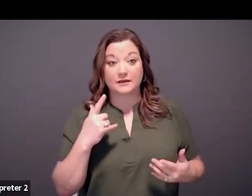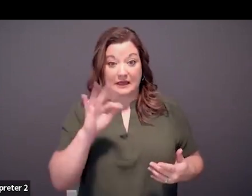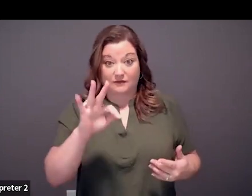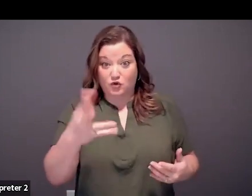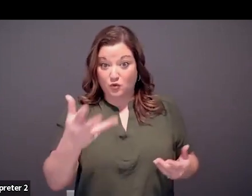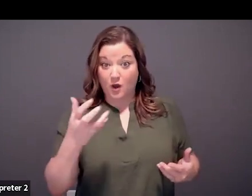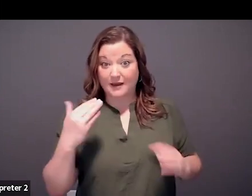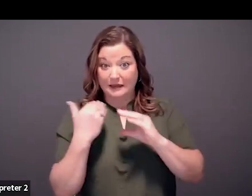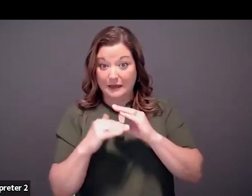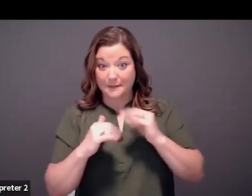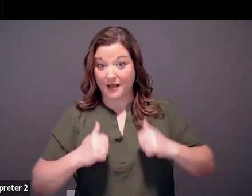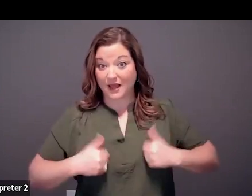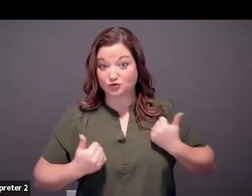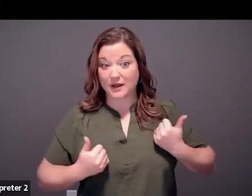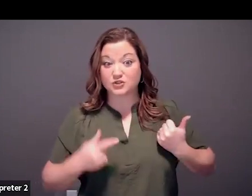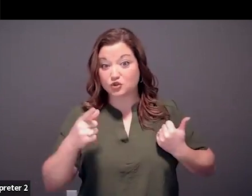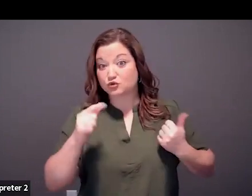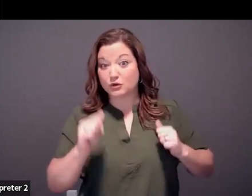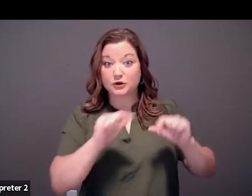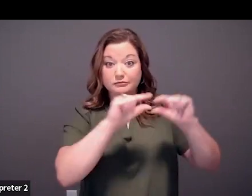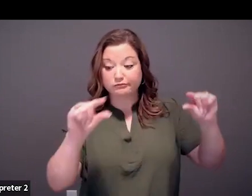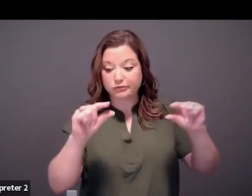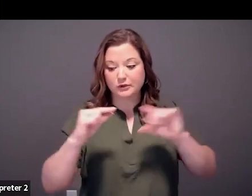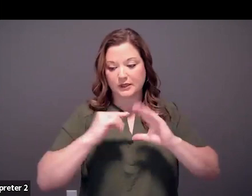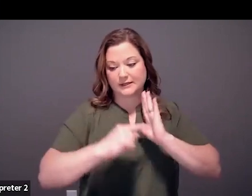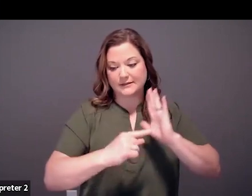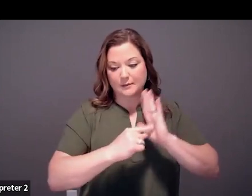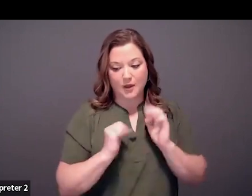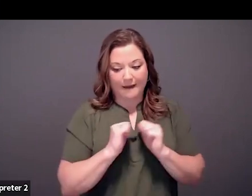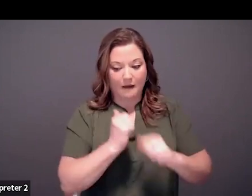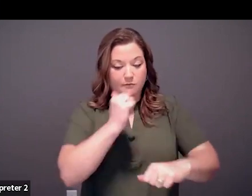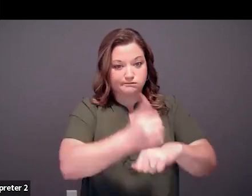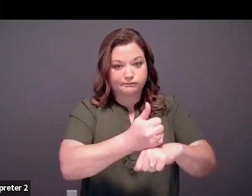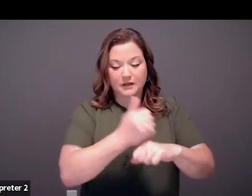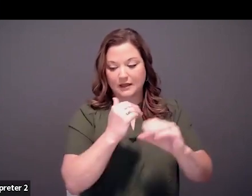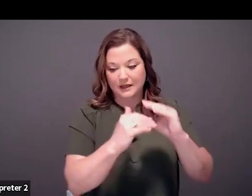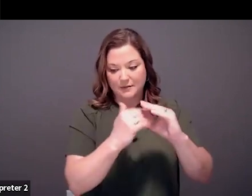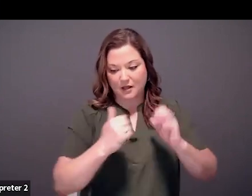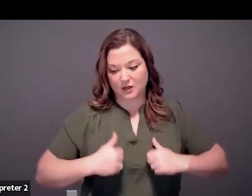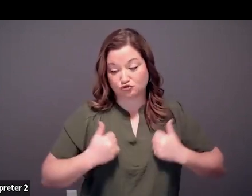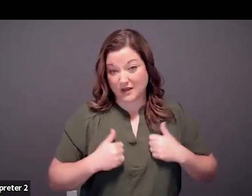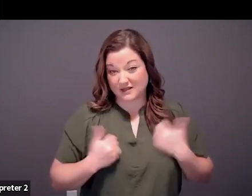you could put an example of how to format an email address in that descriptive text. You have a date field.